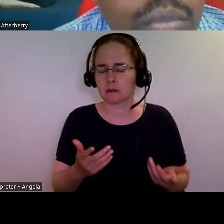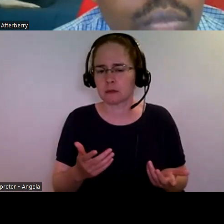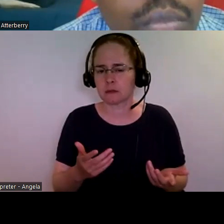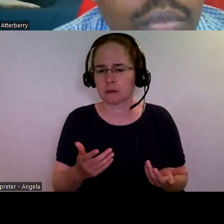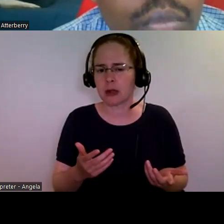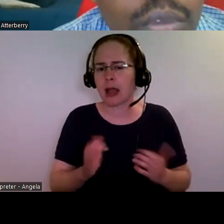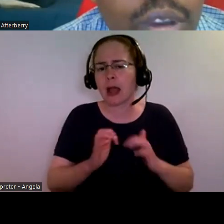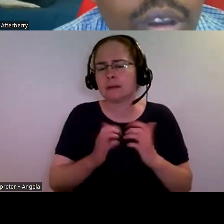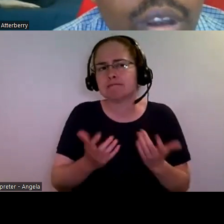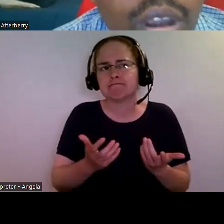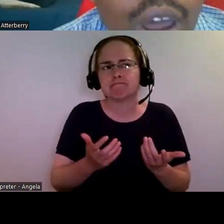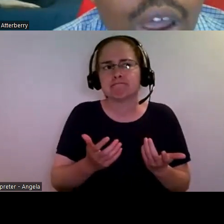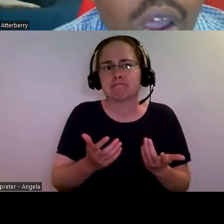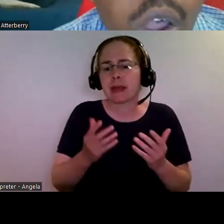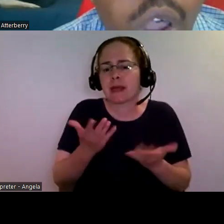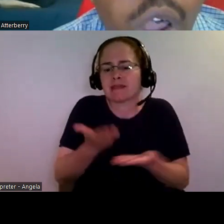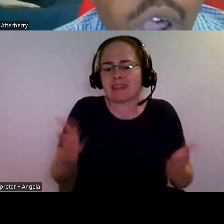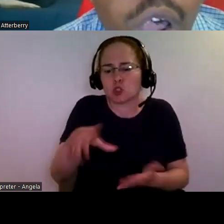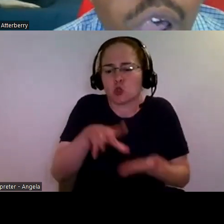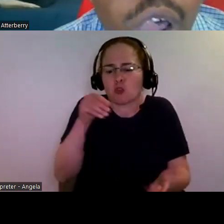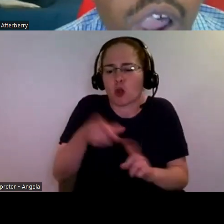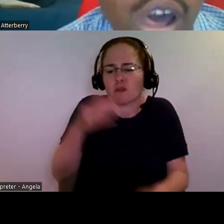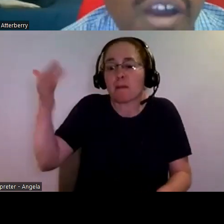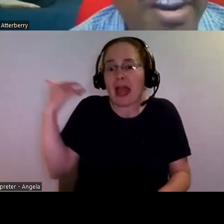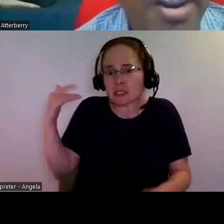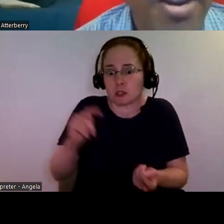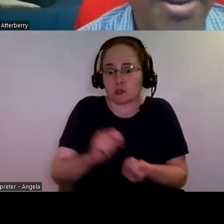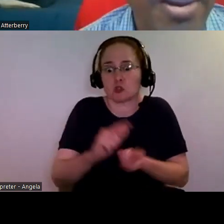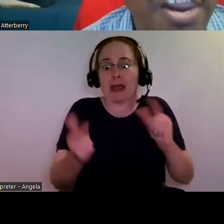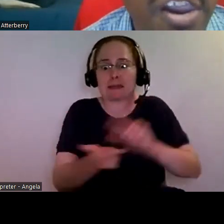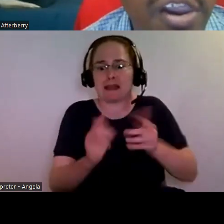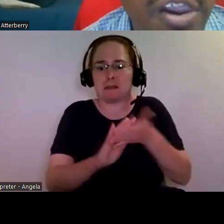how have you taken lessons from the past and translated into current day advocacy